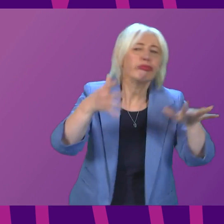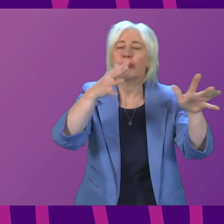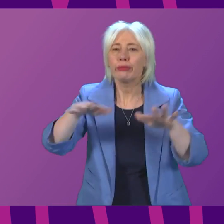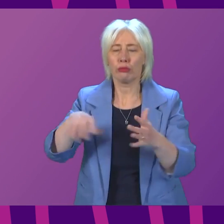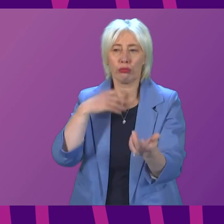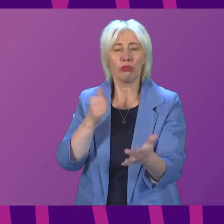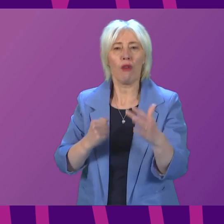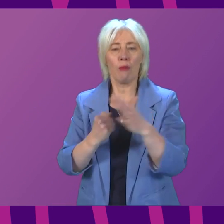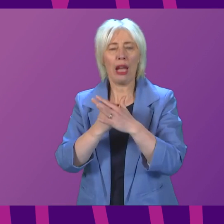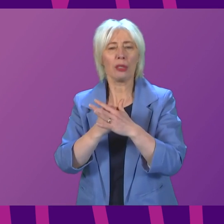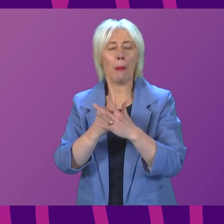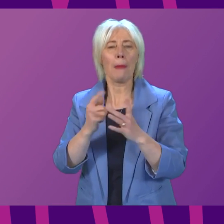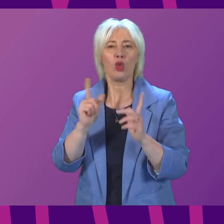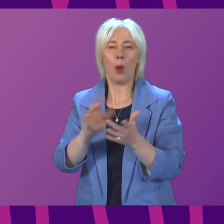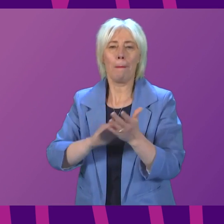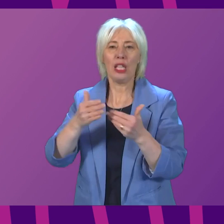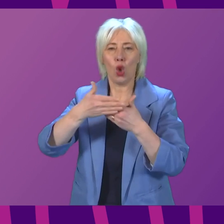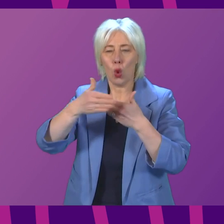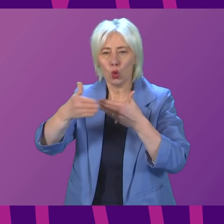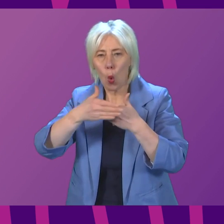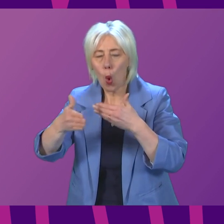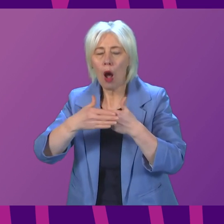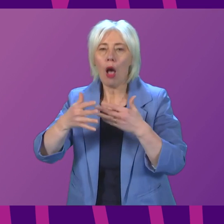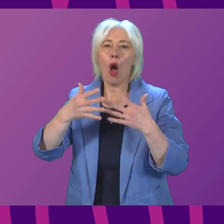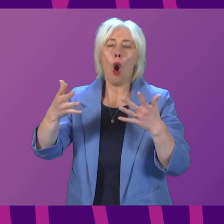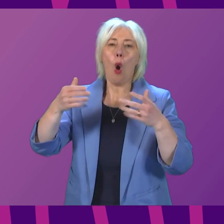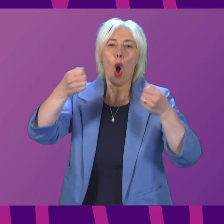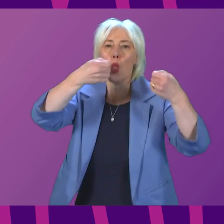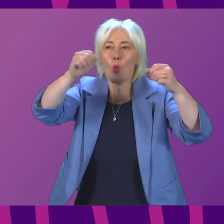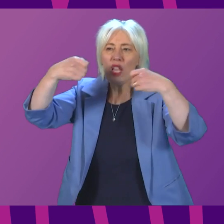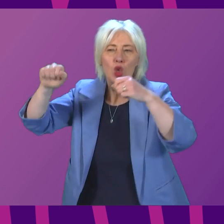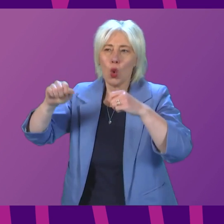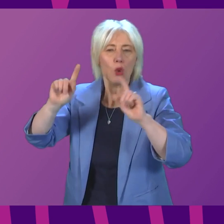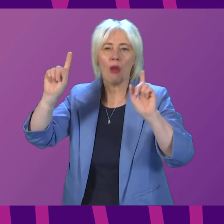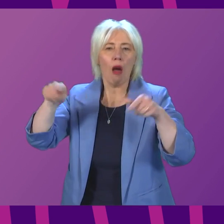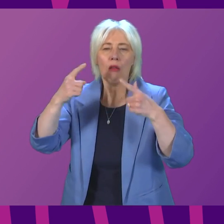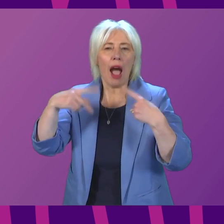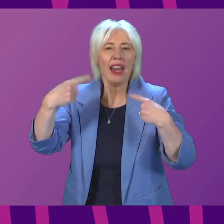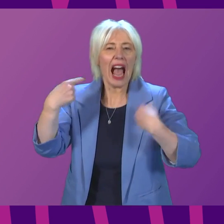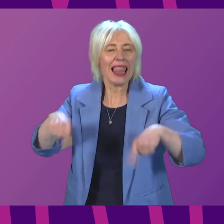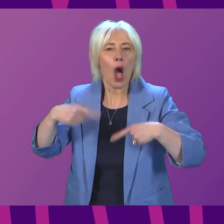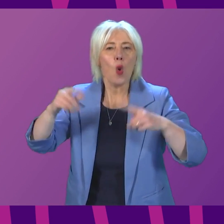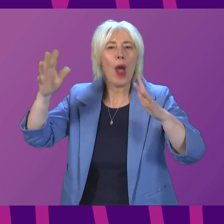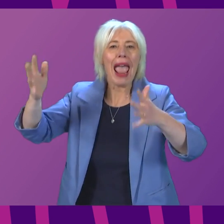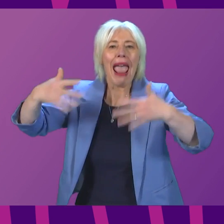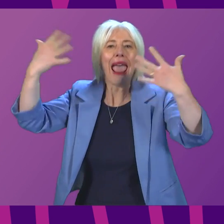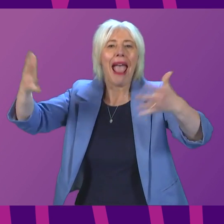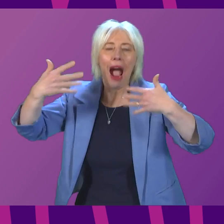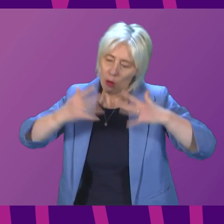If doors or windows are not enabling that natural flow of air in the way that is wanted,